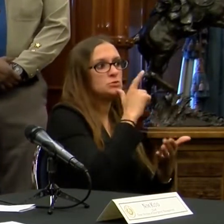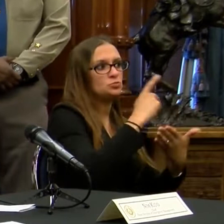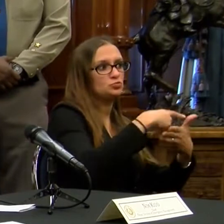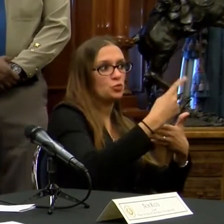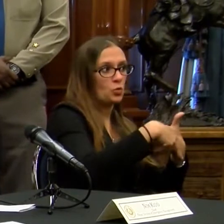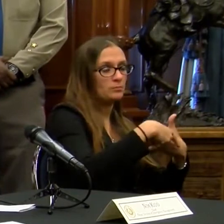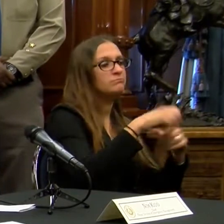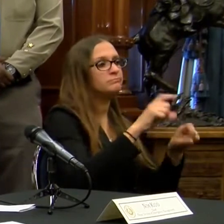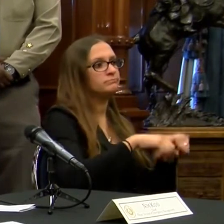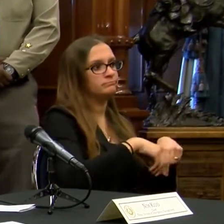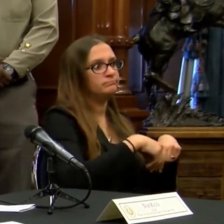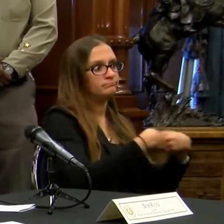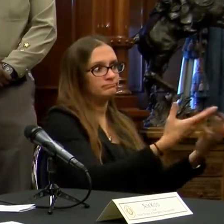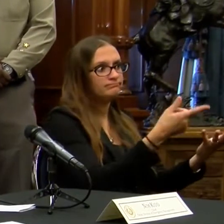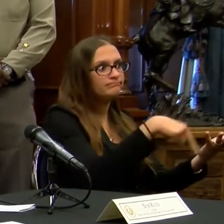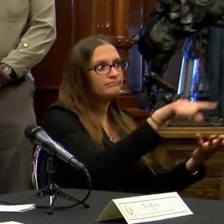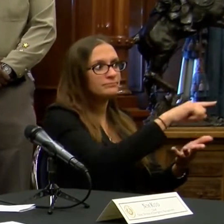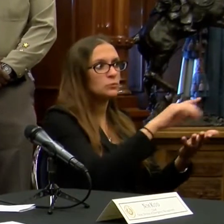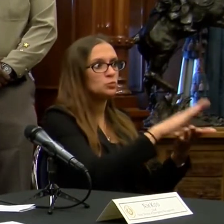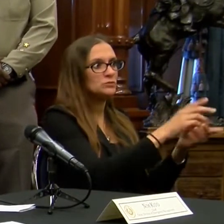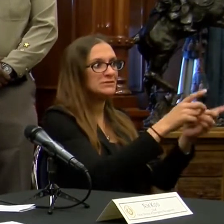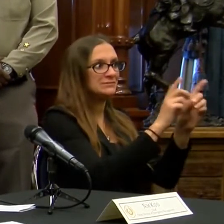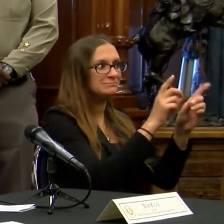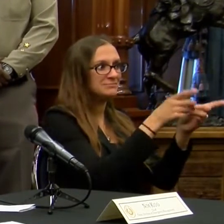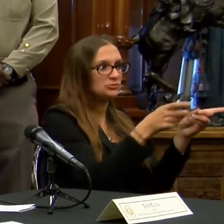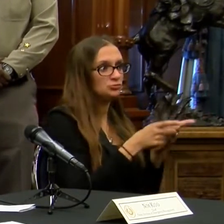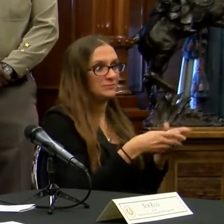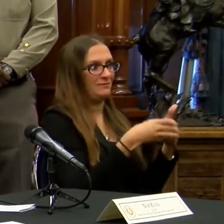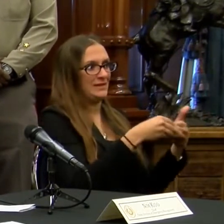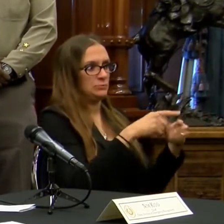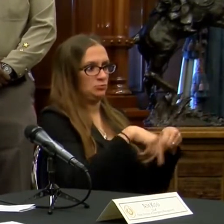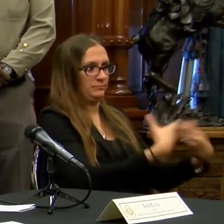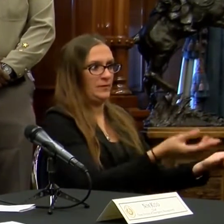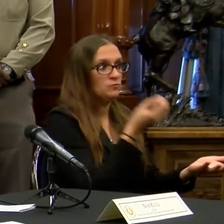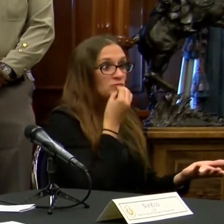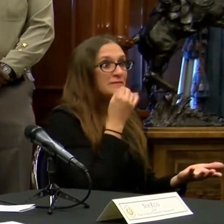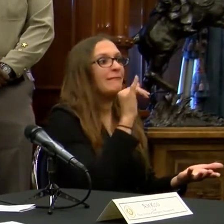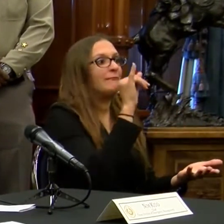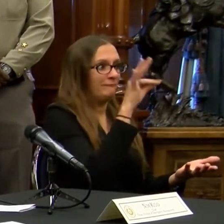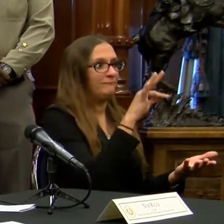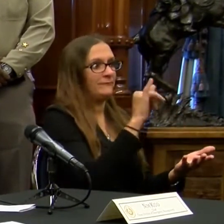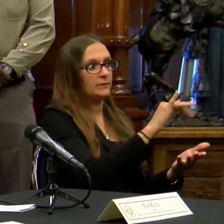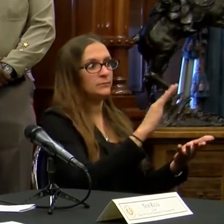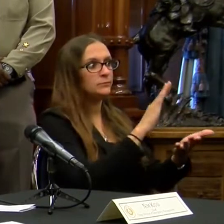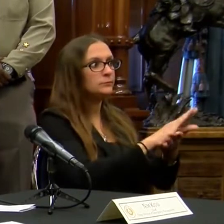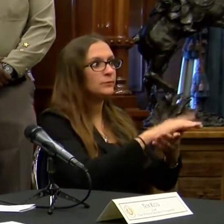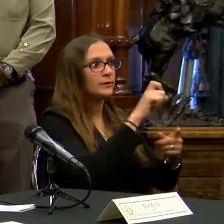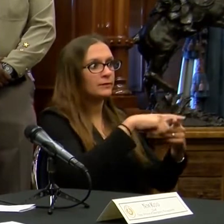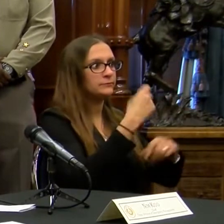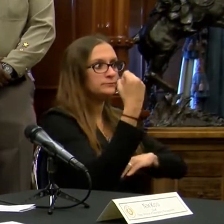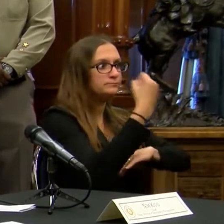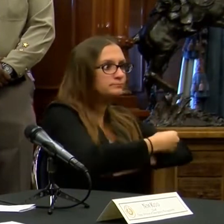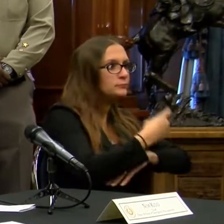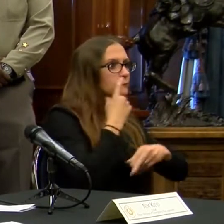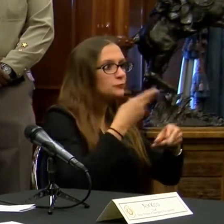the school lunch program to provide flexibilty should the school district need to shut down for temporary period to